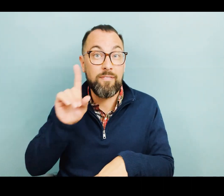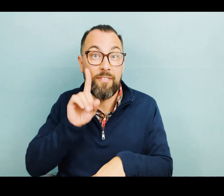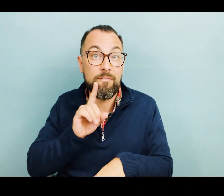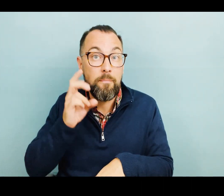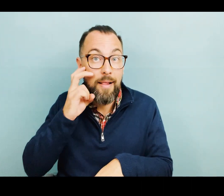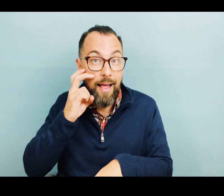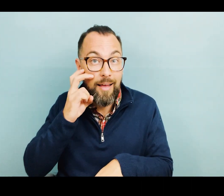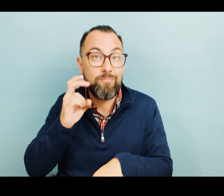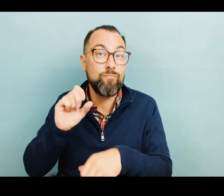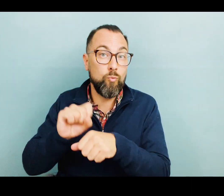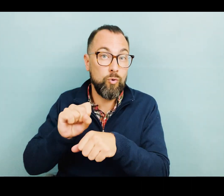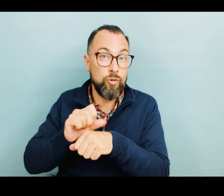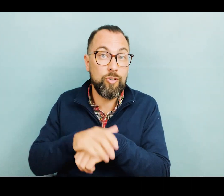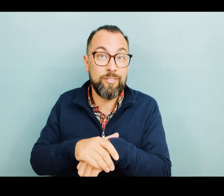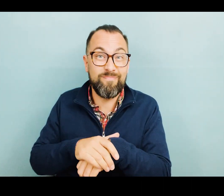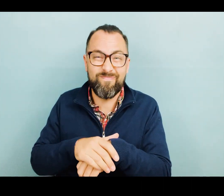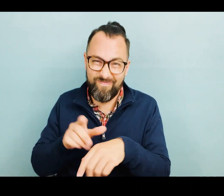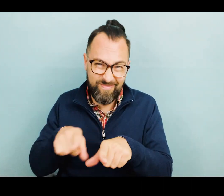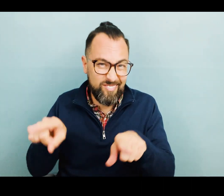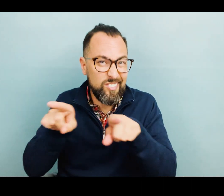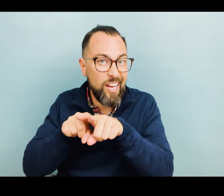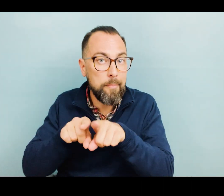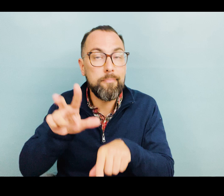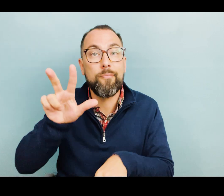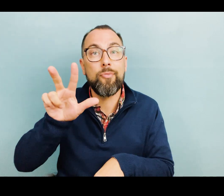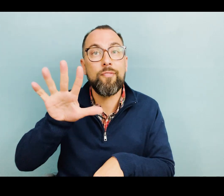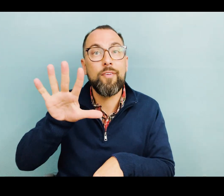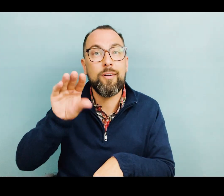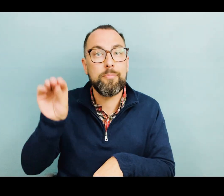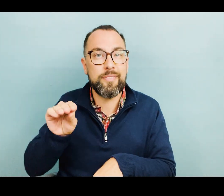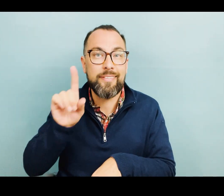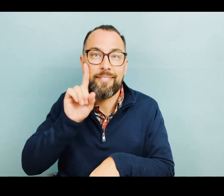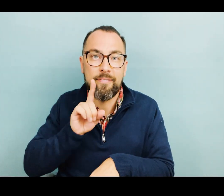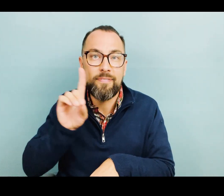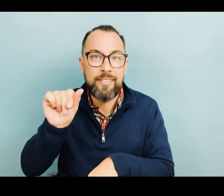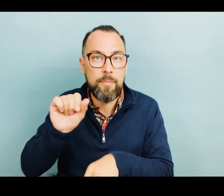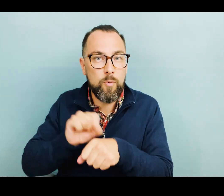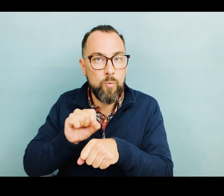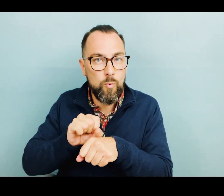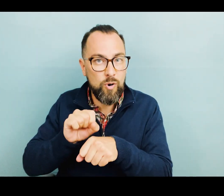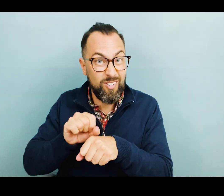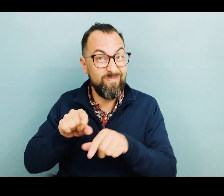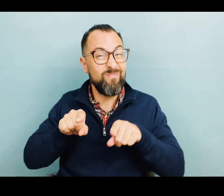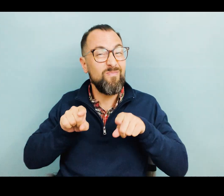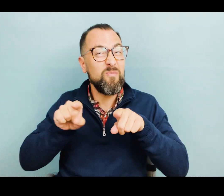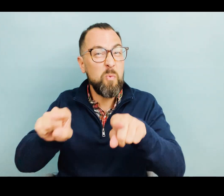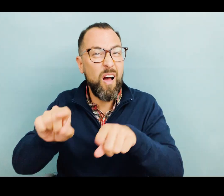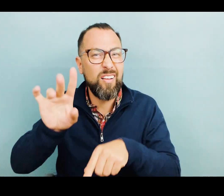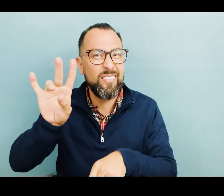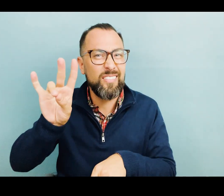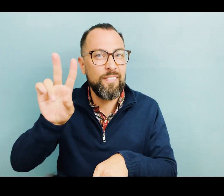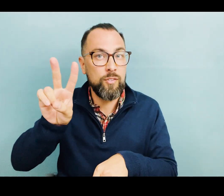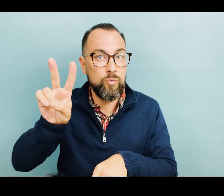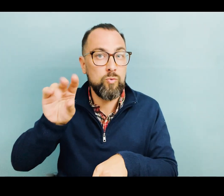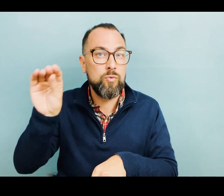we see that 35% of deafblind are working, similarly, 35% of deafdisabled work,